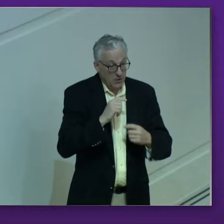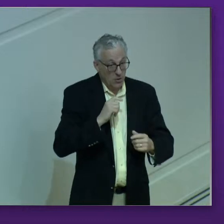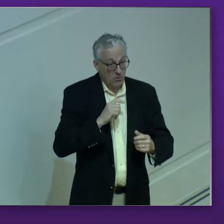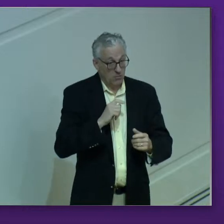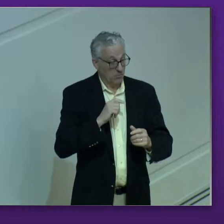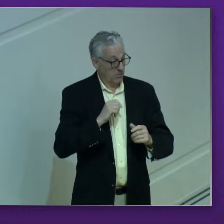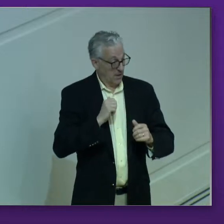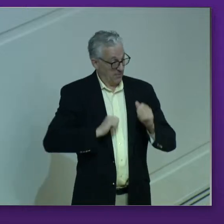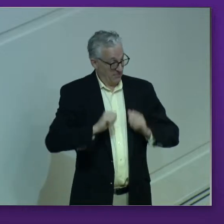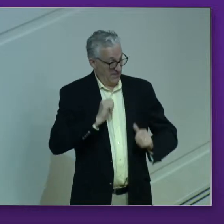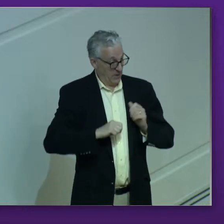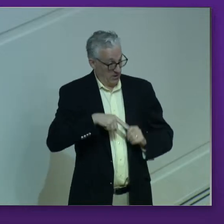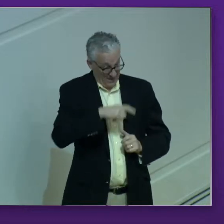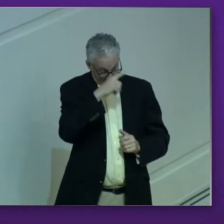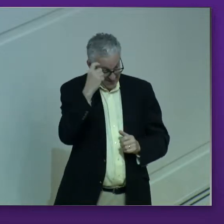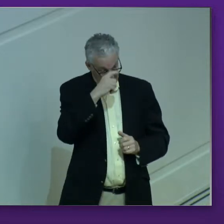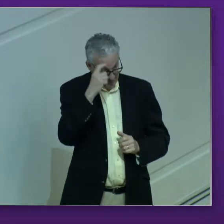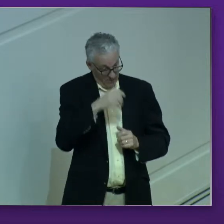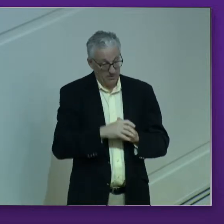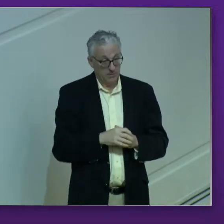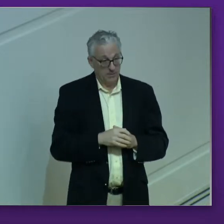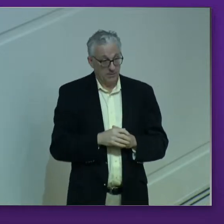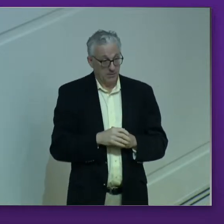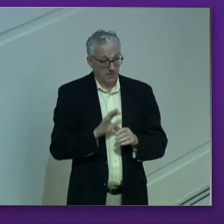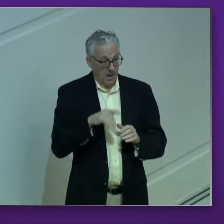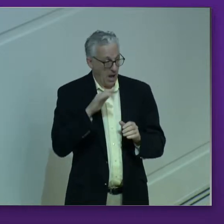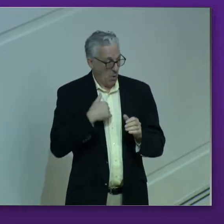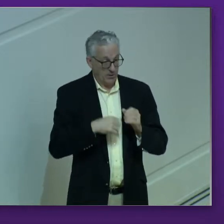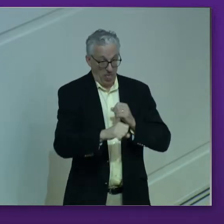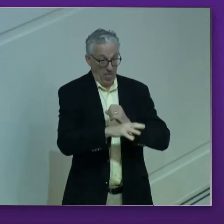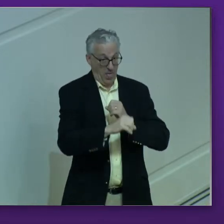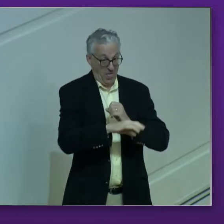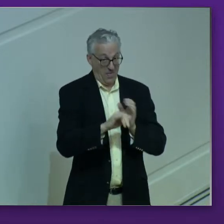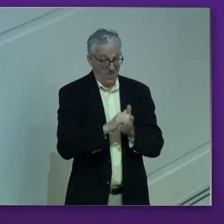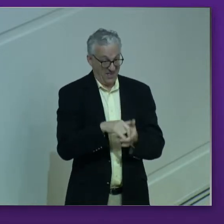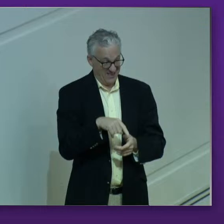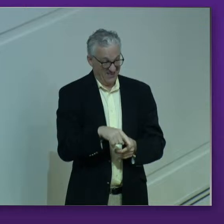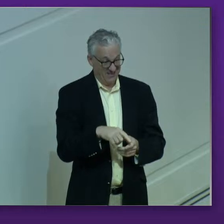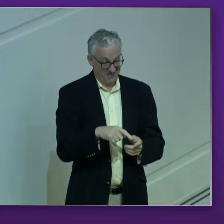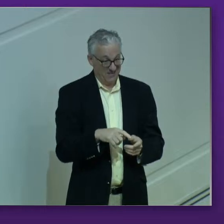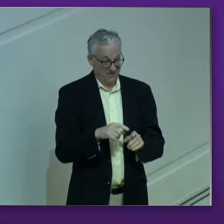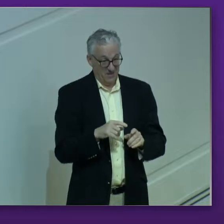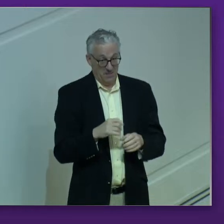OPPORTUNITIES THAT MONTGOMERY COLLEGE HAS GENEROUSLY GIVEN ME